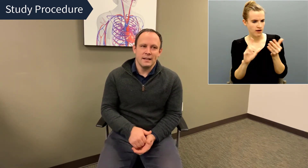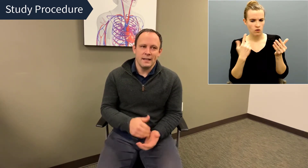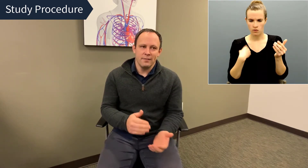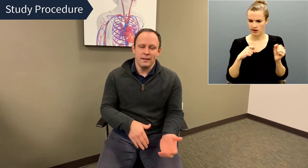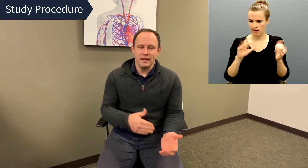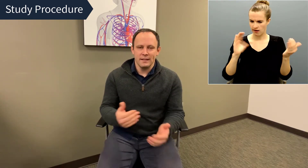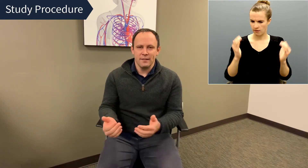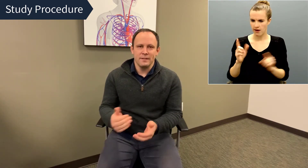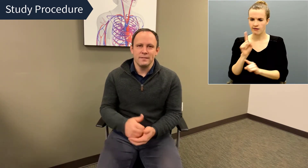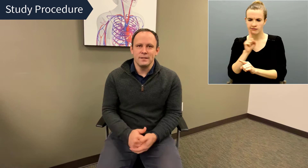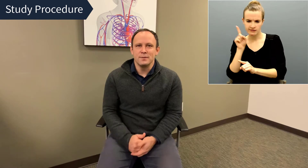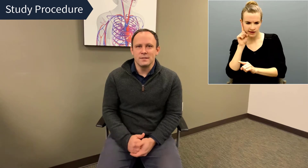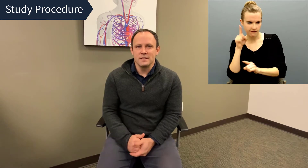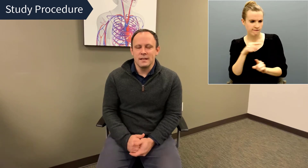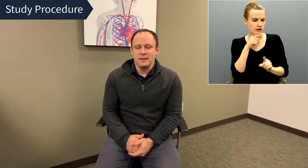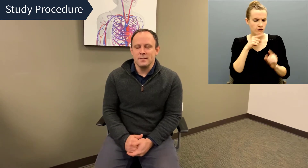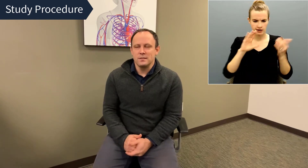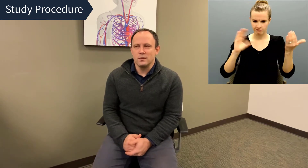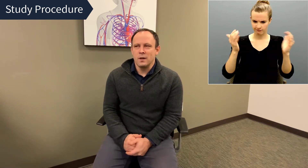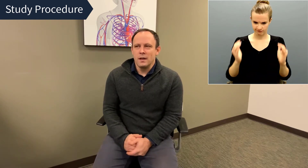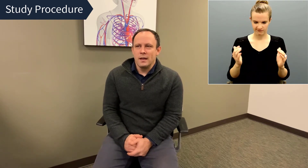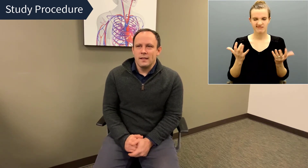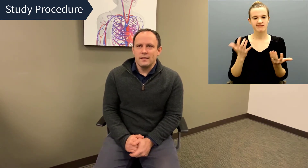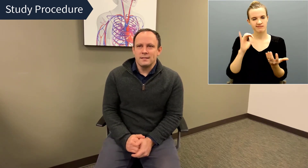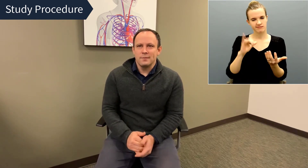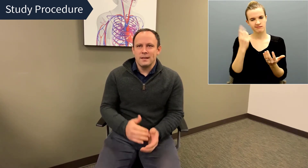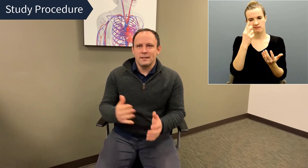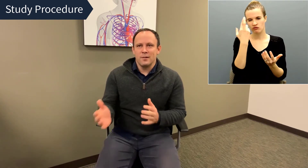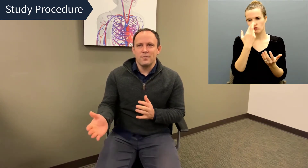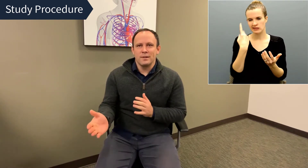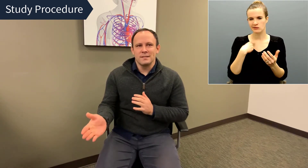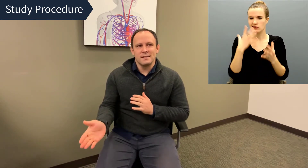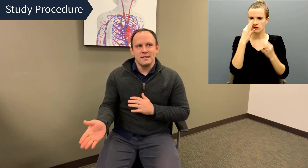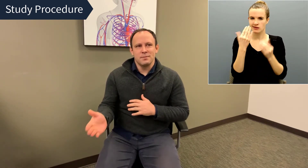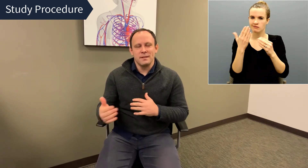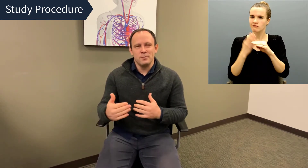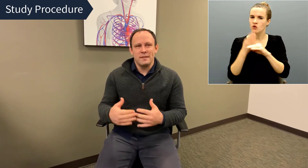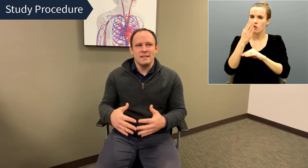hearing and deaf individuals. So that's how we got the overall size. But within